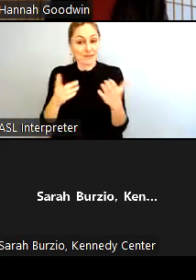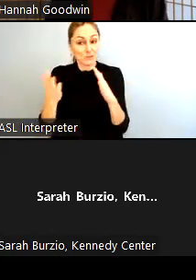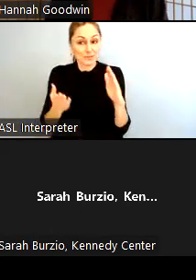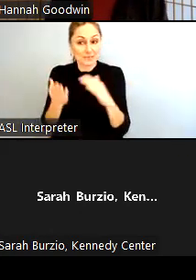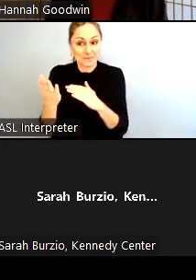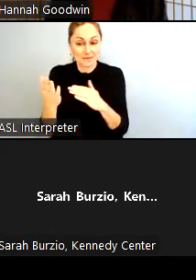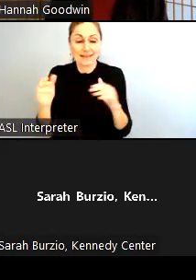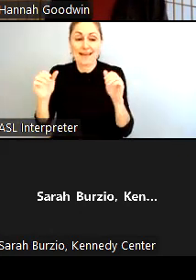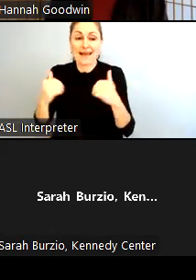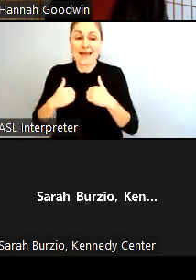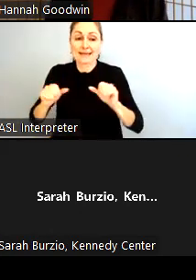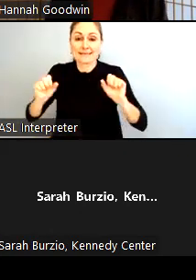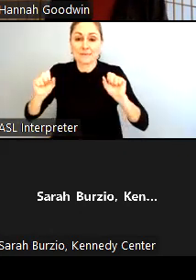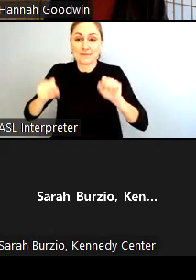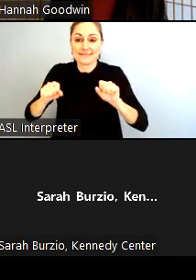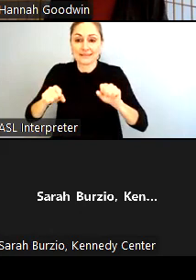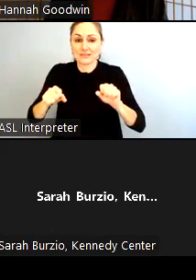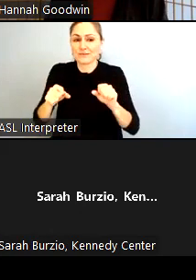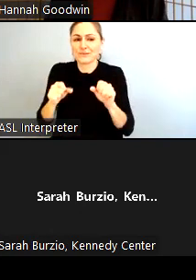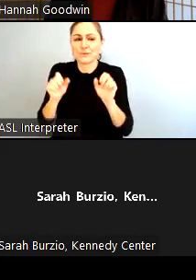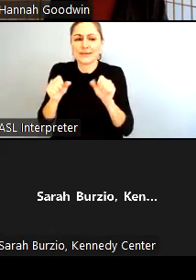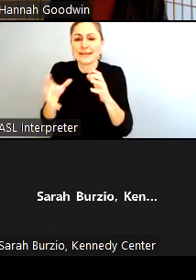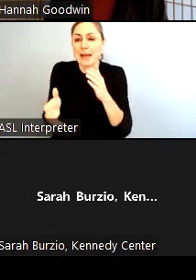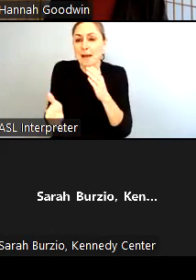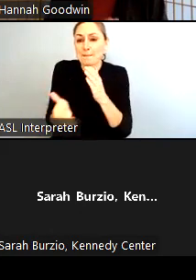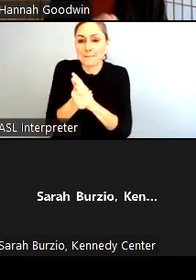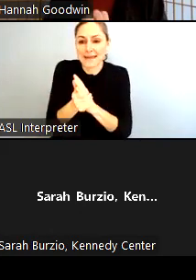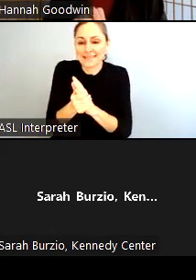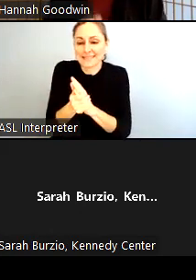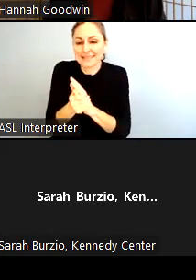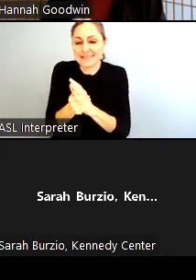to be amended if your proposal is accepted.